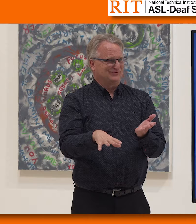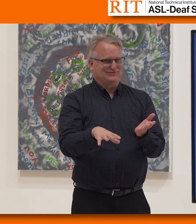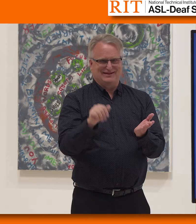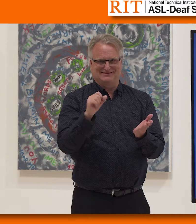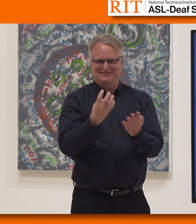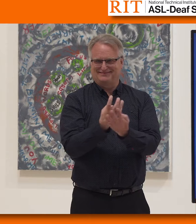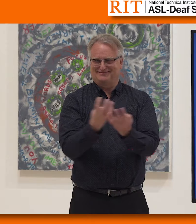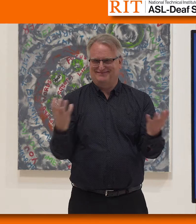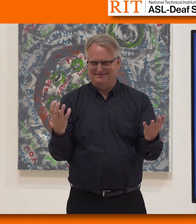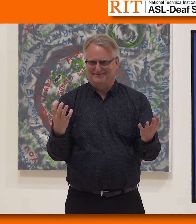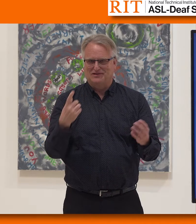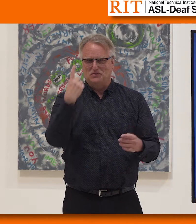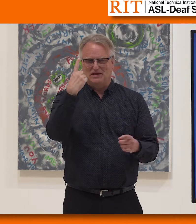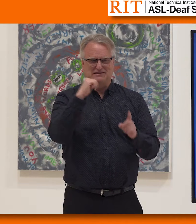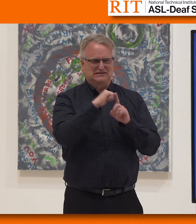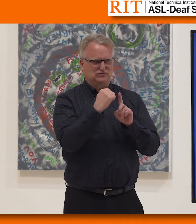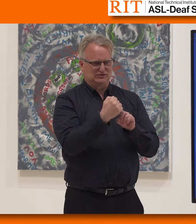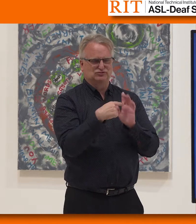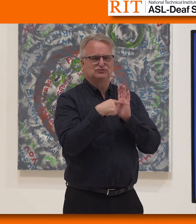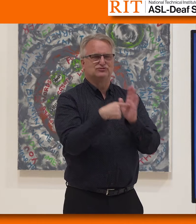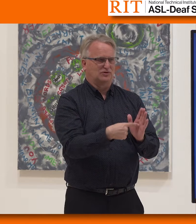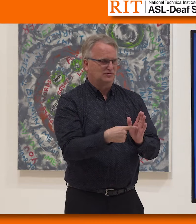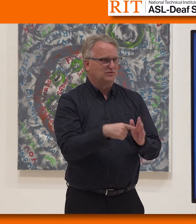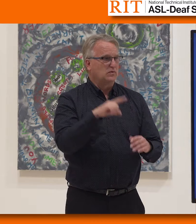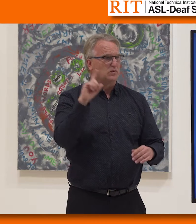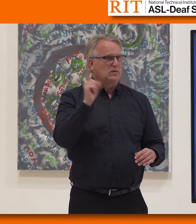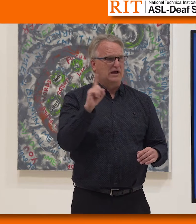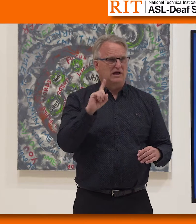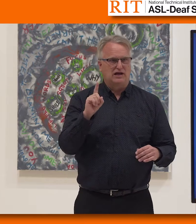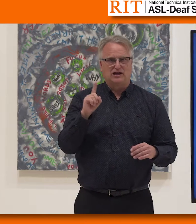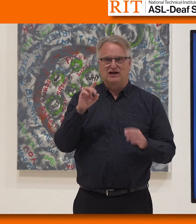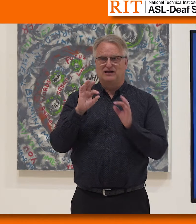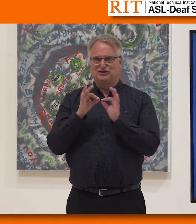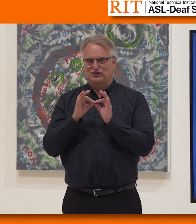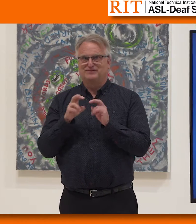And last night, we had a hearing-- some interpreting students attended a presentation.